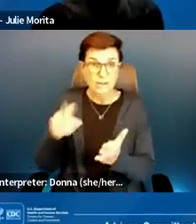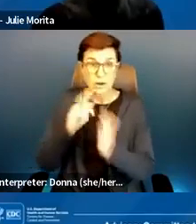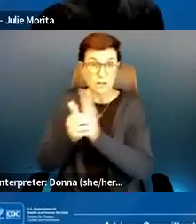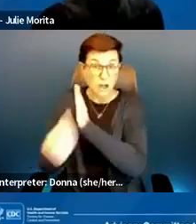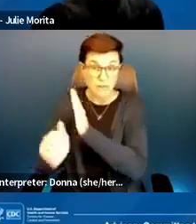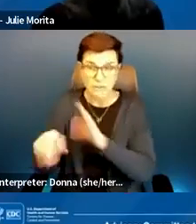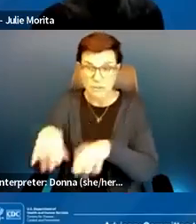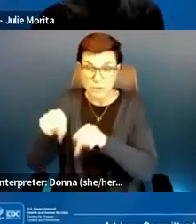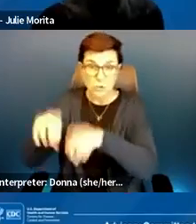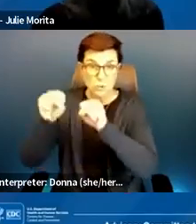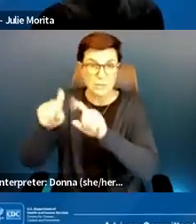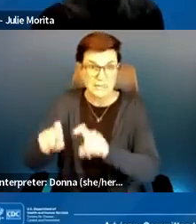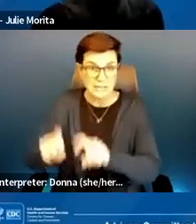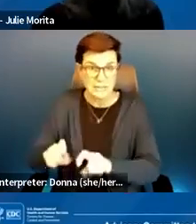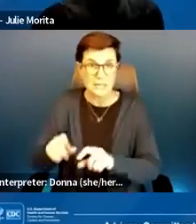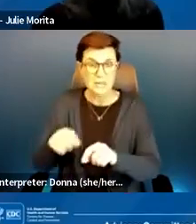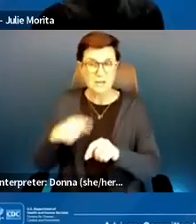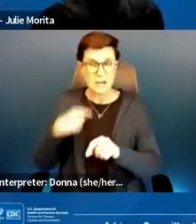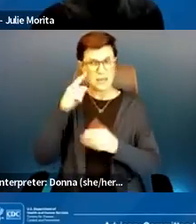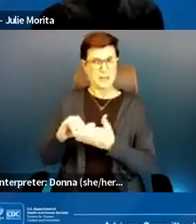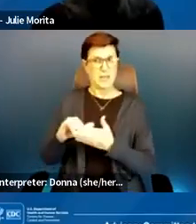I think it's good that the people